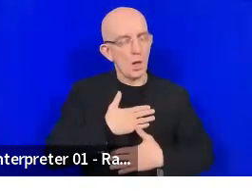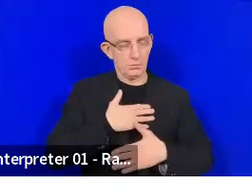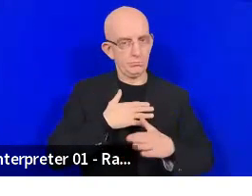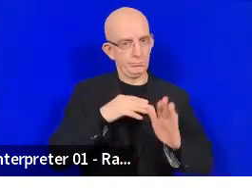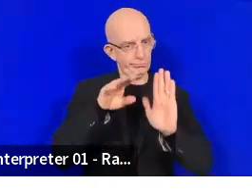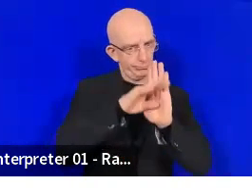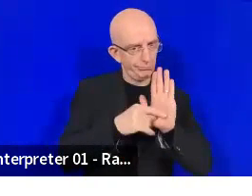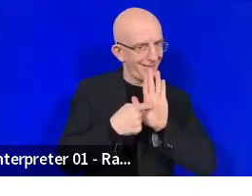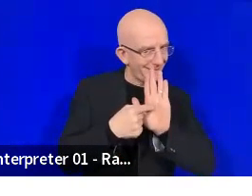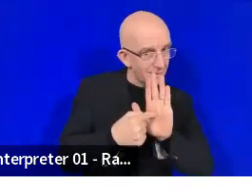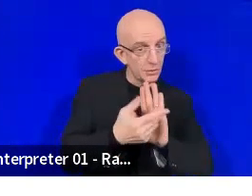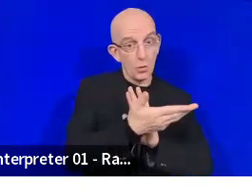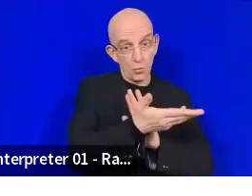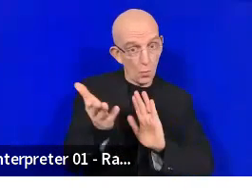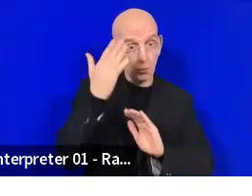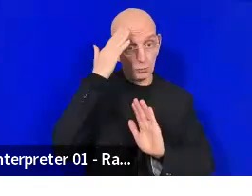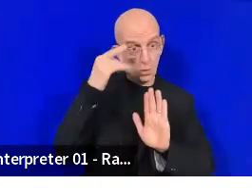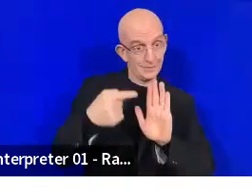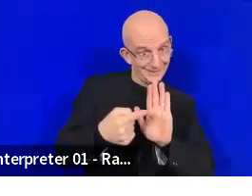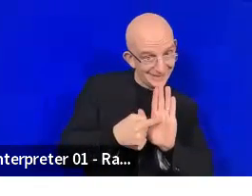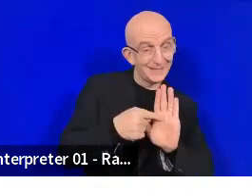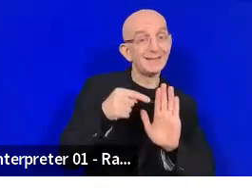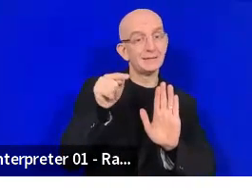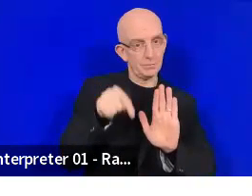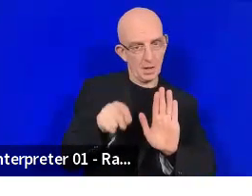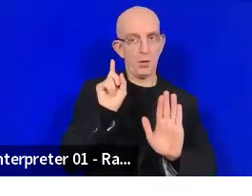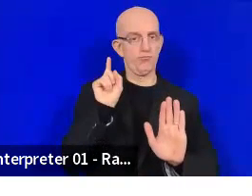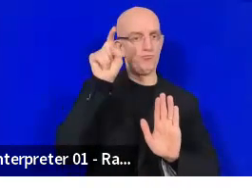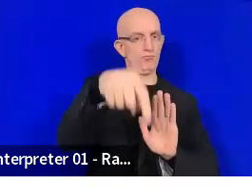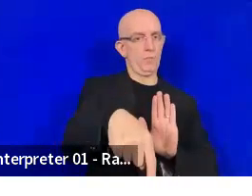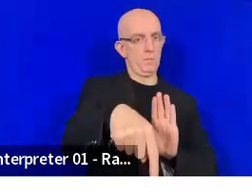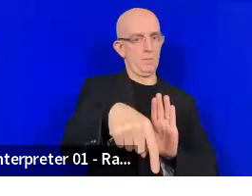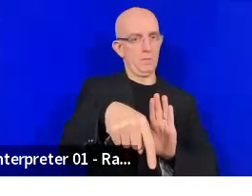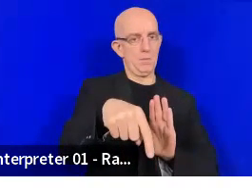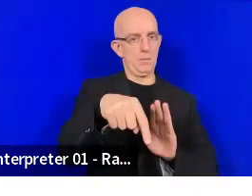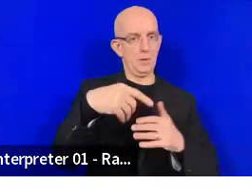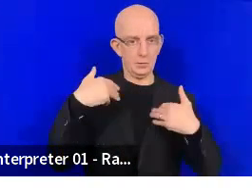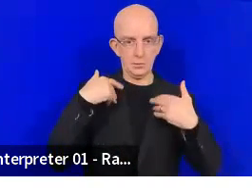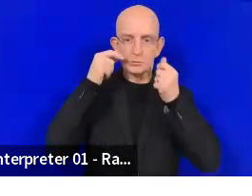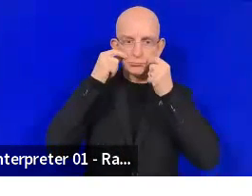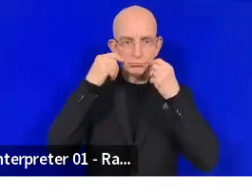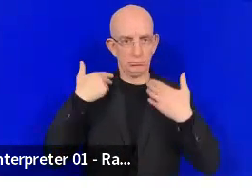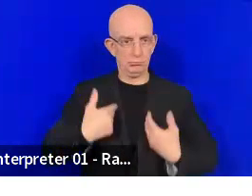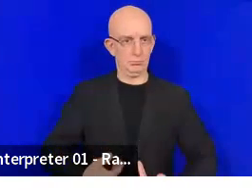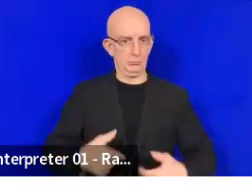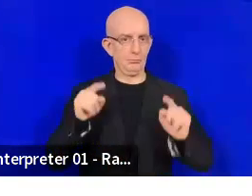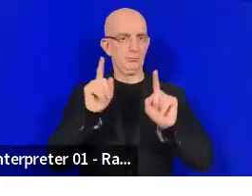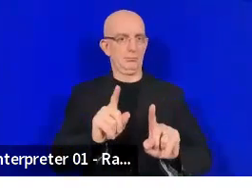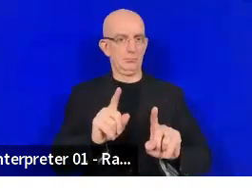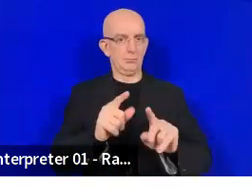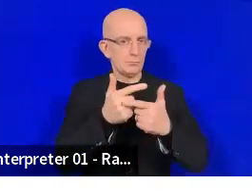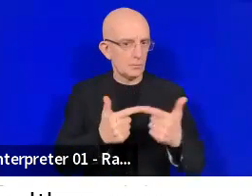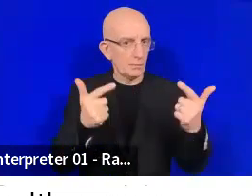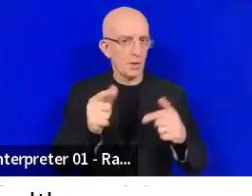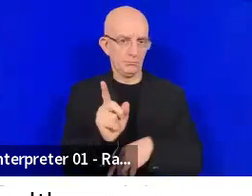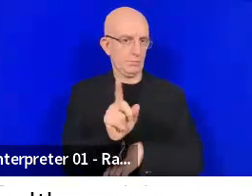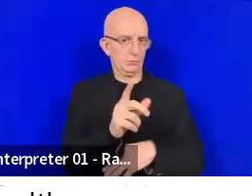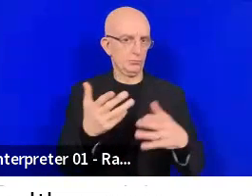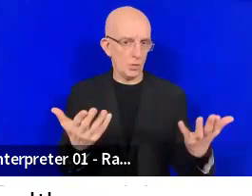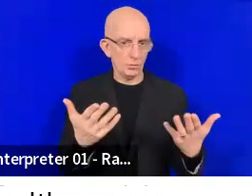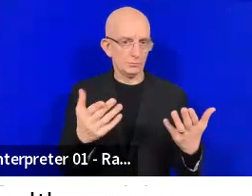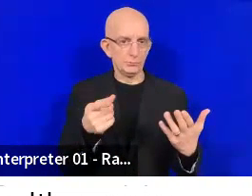only event, and so you won't have the ability to join a different way.